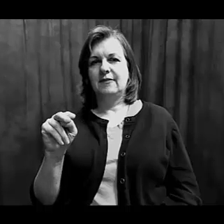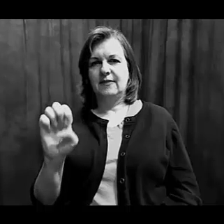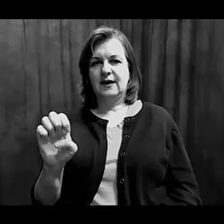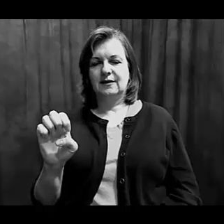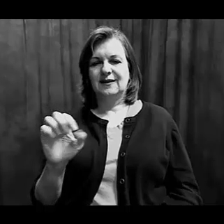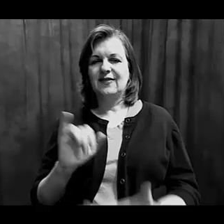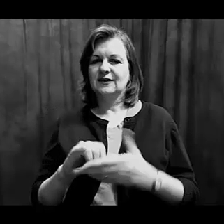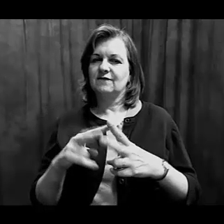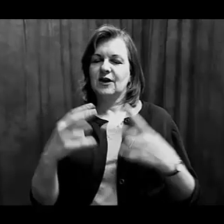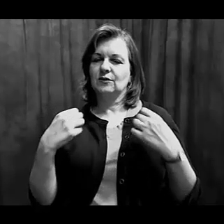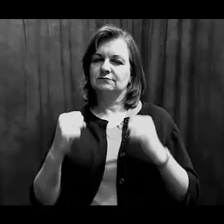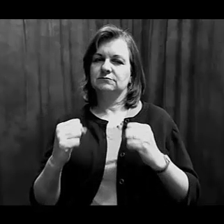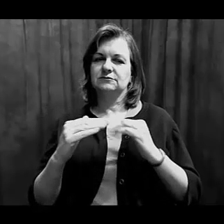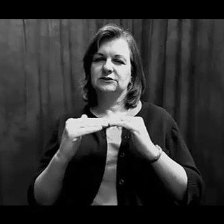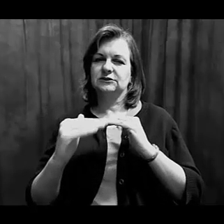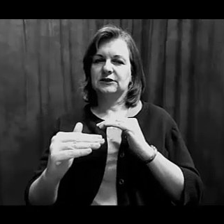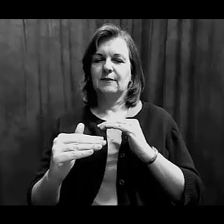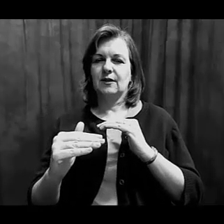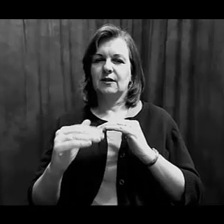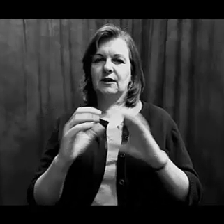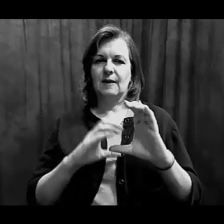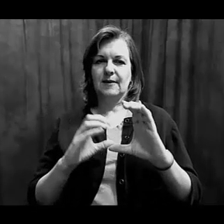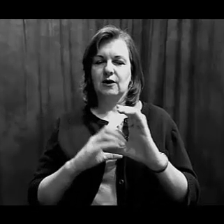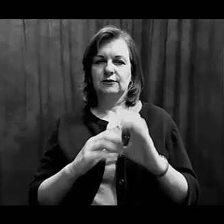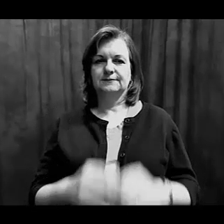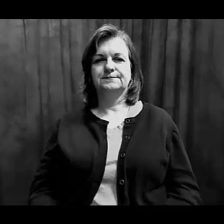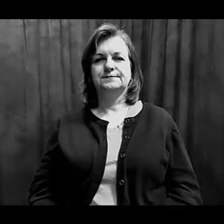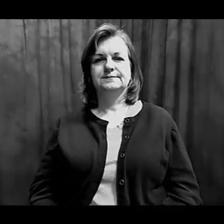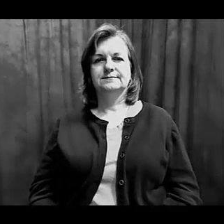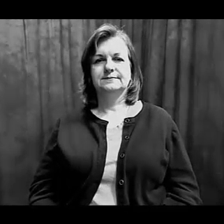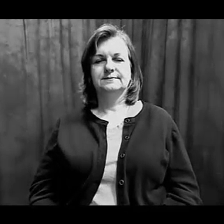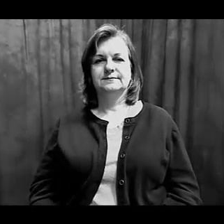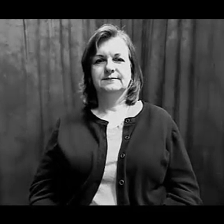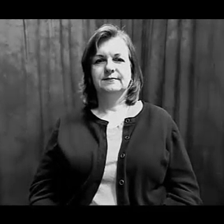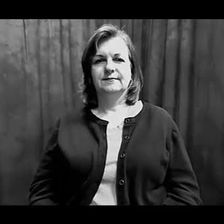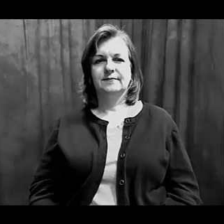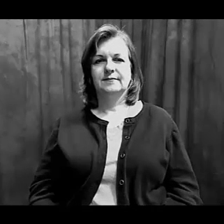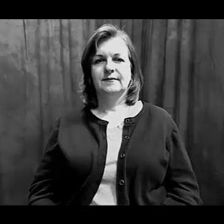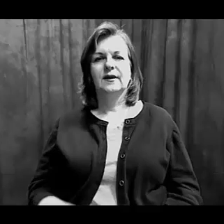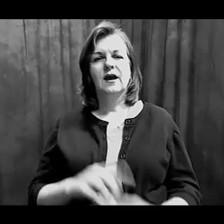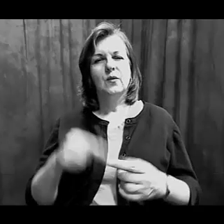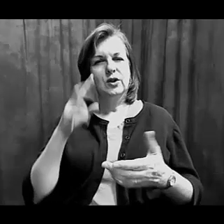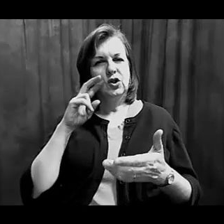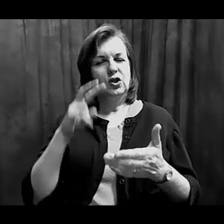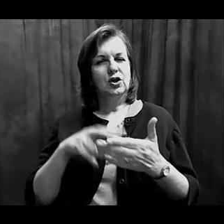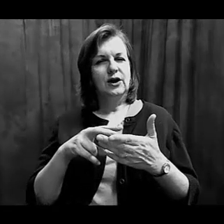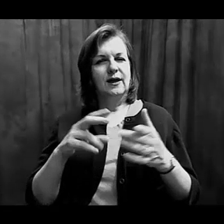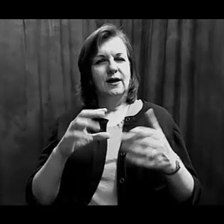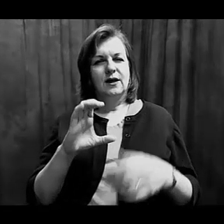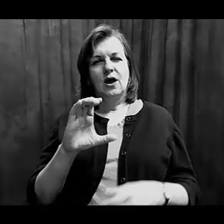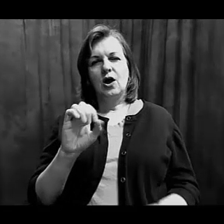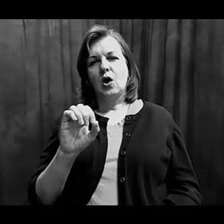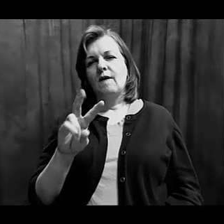form a very very stable compound in this regard when we look at covalent bonding and water